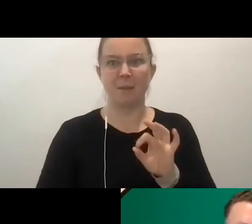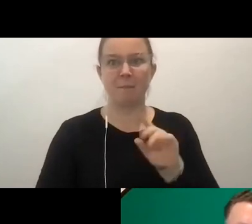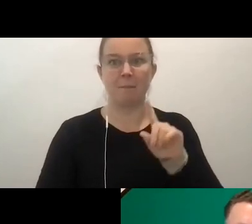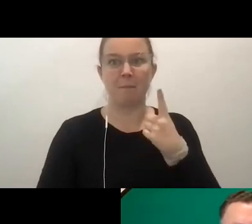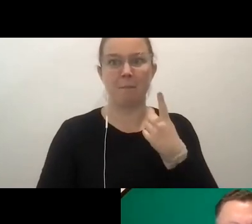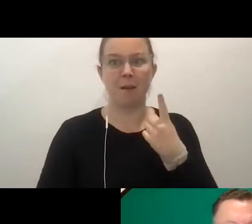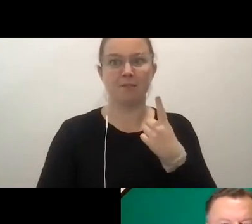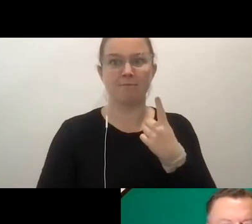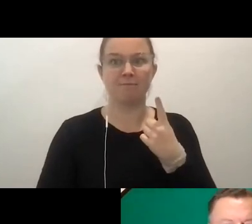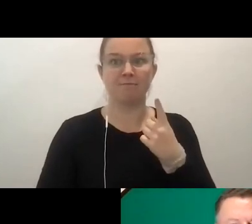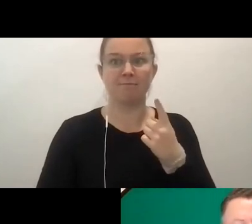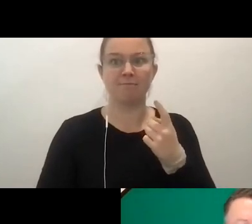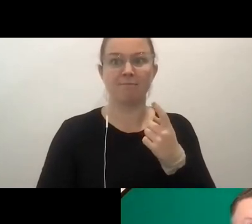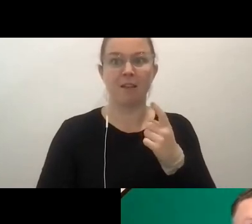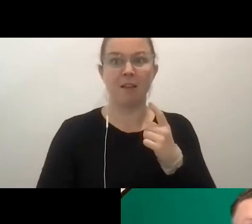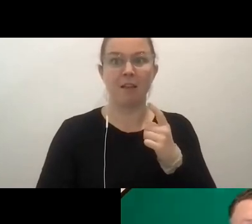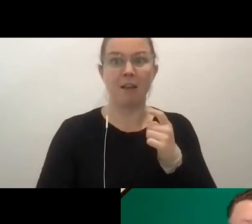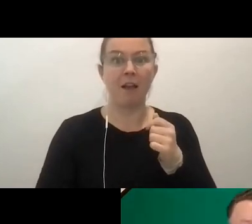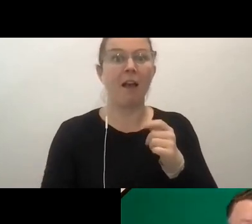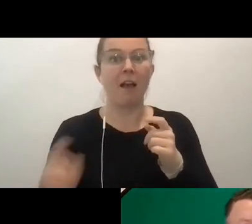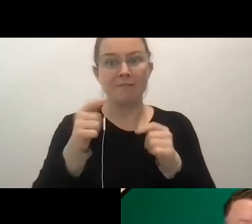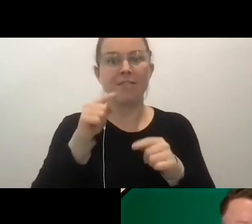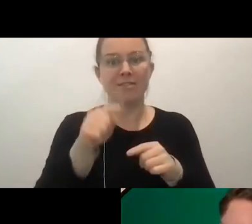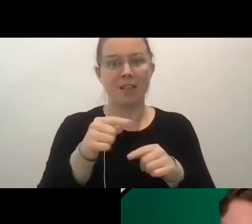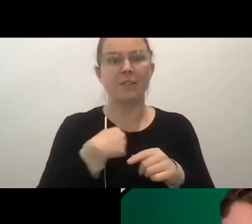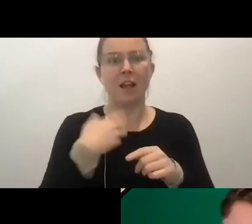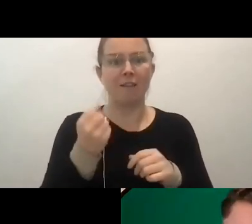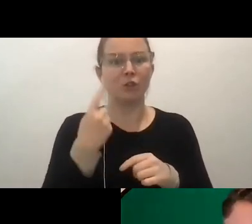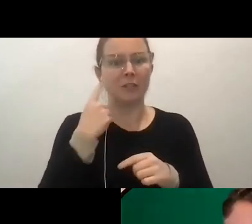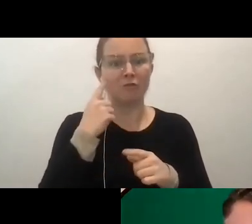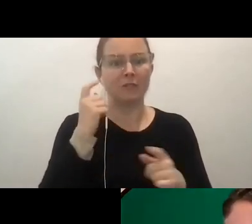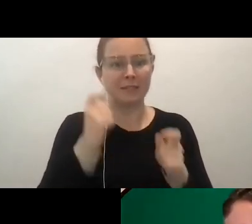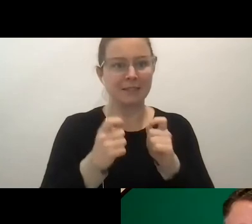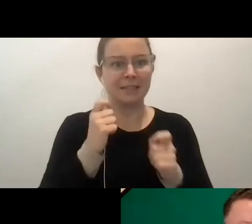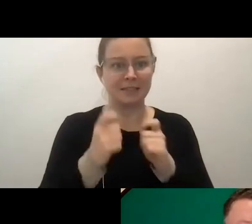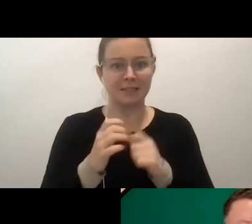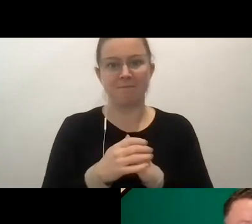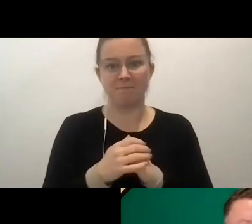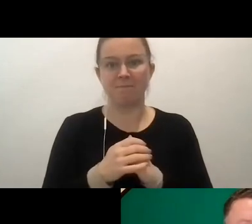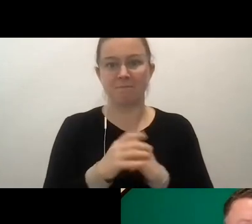I would have to get my hearing tested. My parents